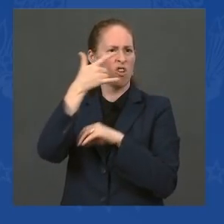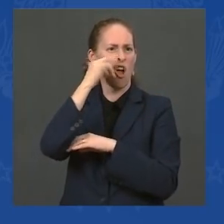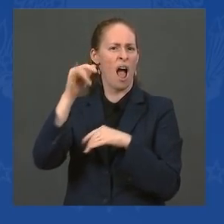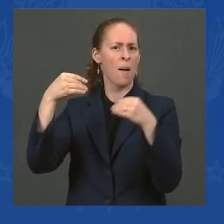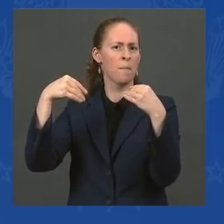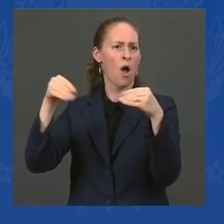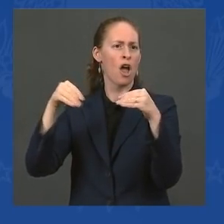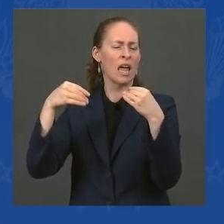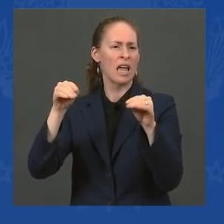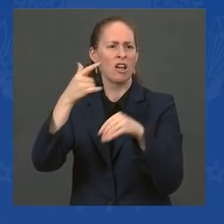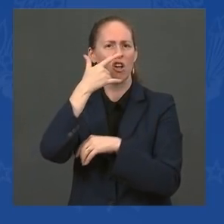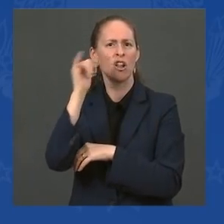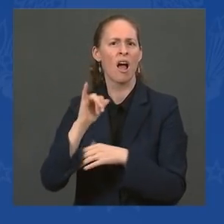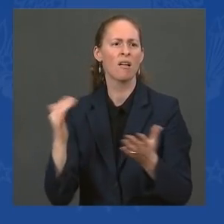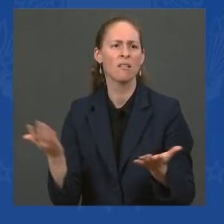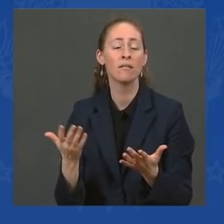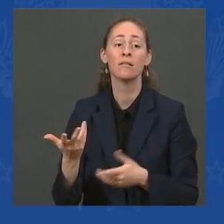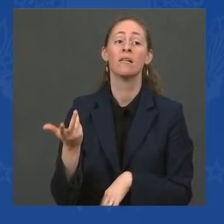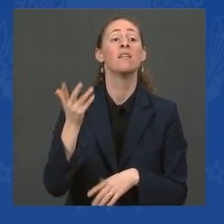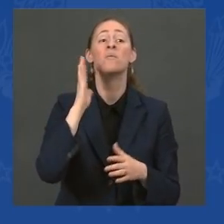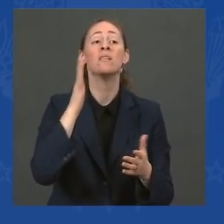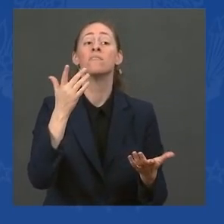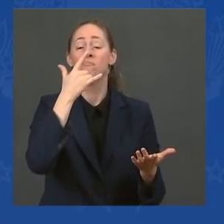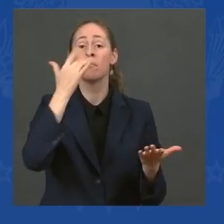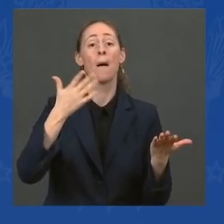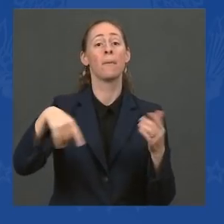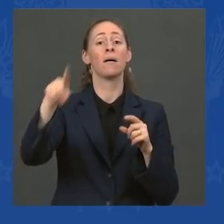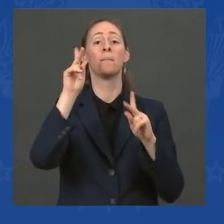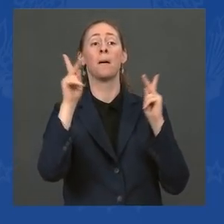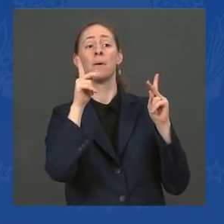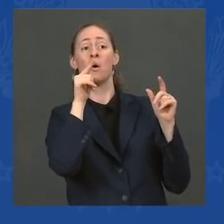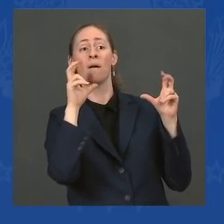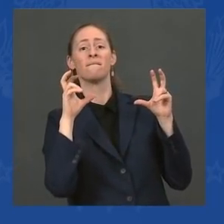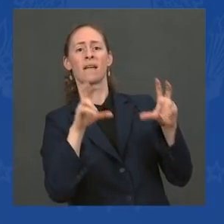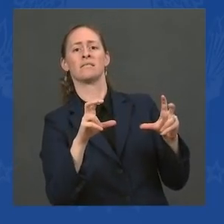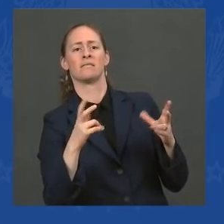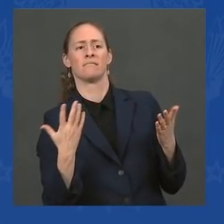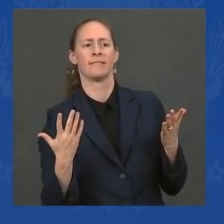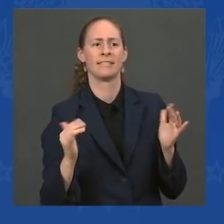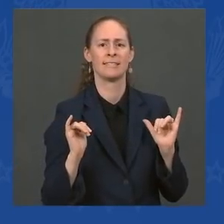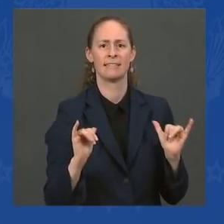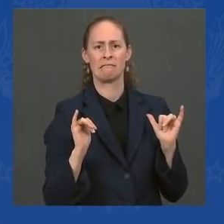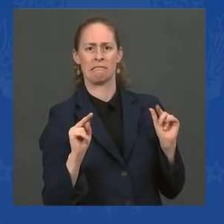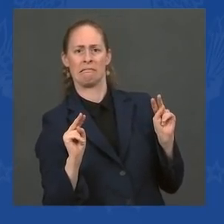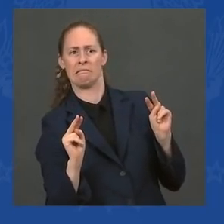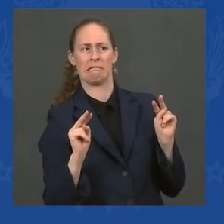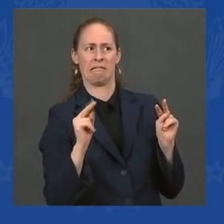and investors really just don't handle uncertainty well. And I think that investors and --